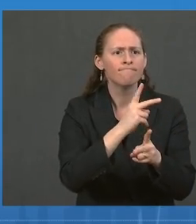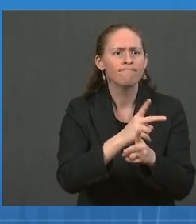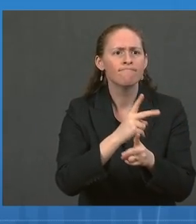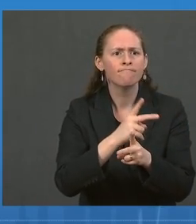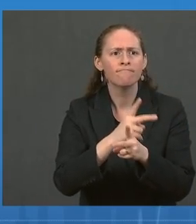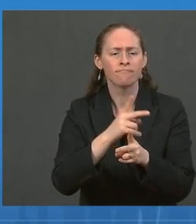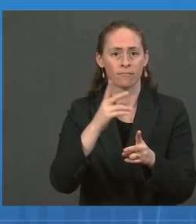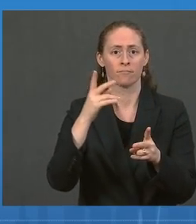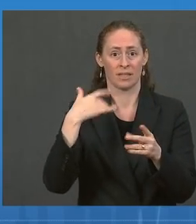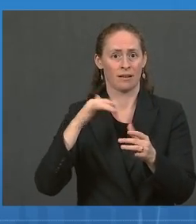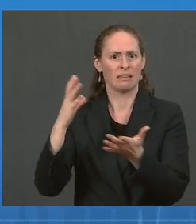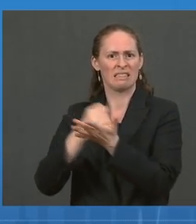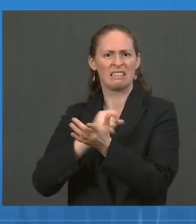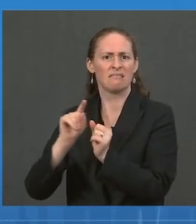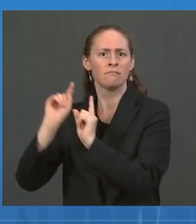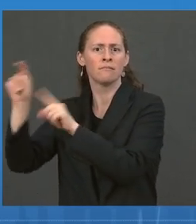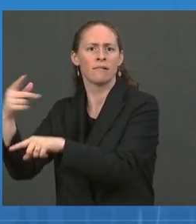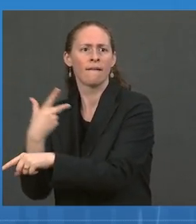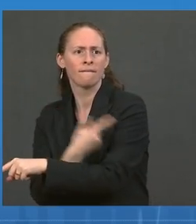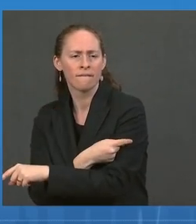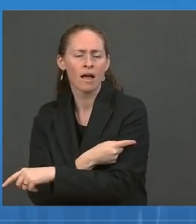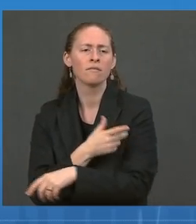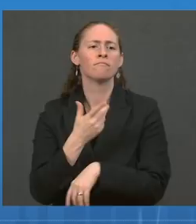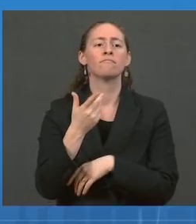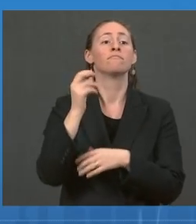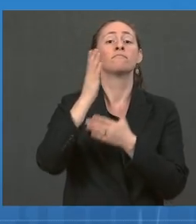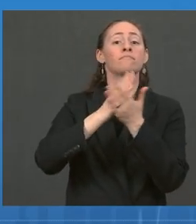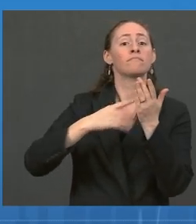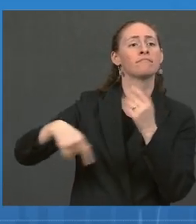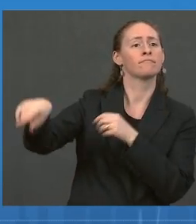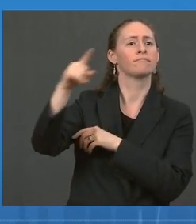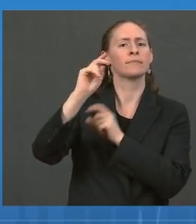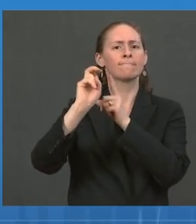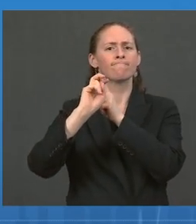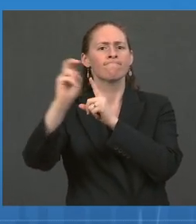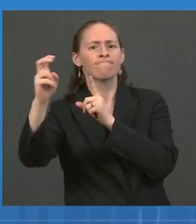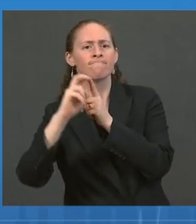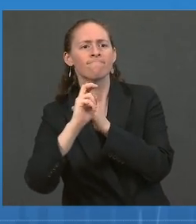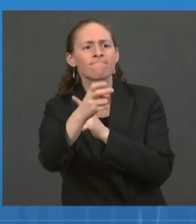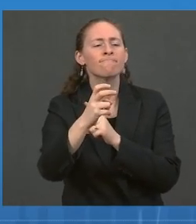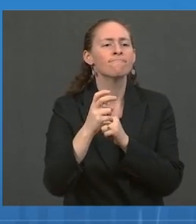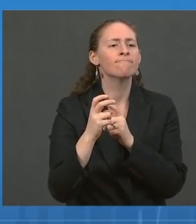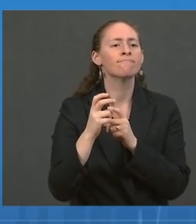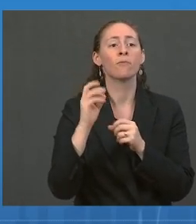the public transit authorities and ride-sharing companies providing free rides to vaccination sites;